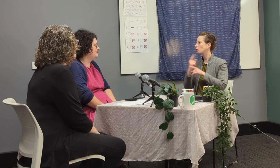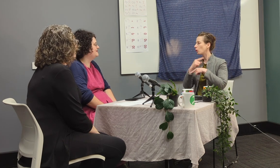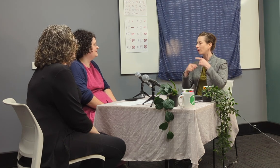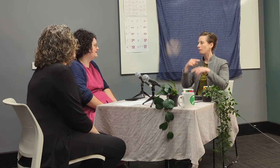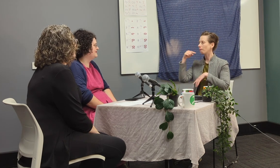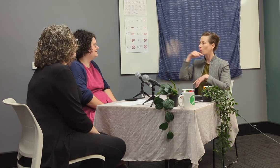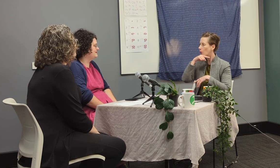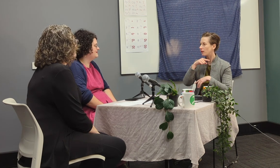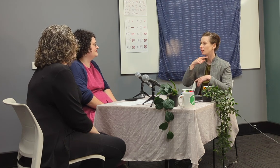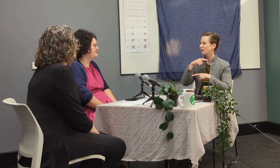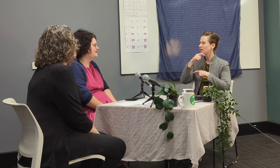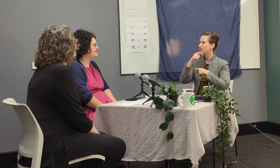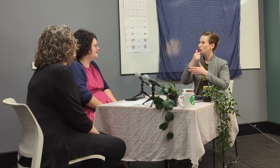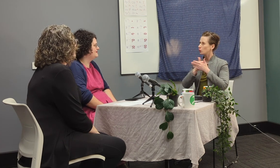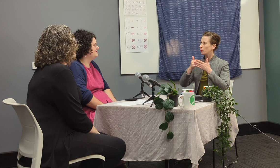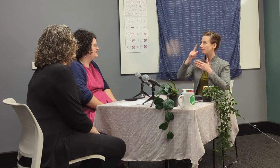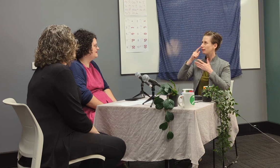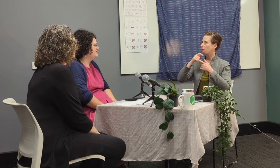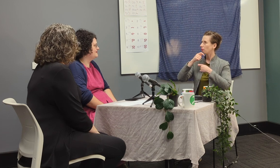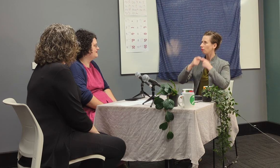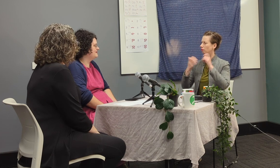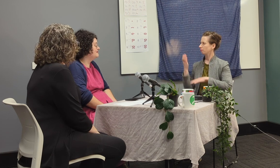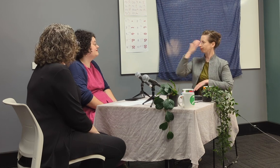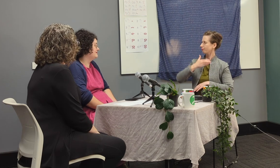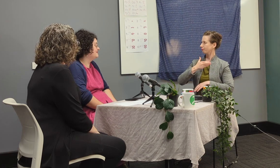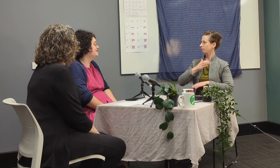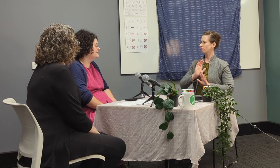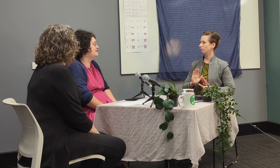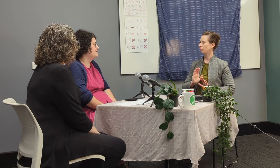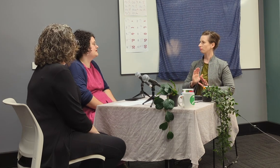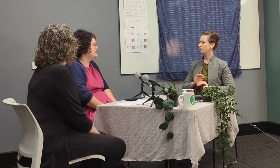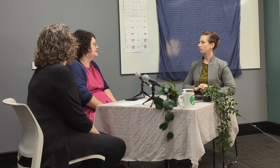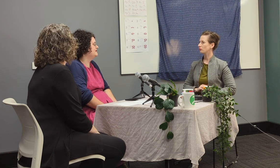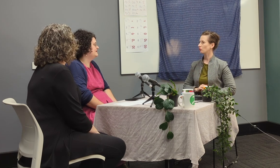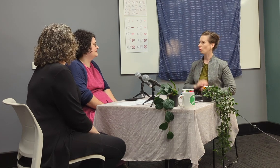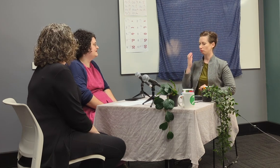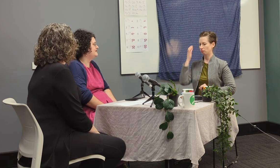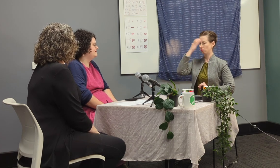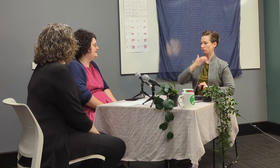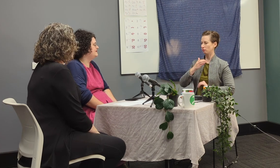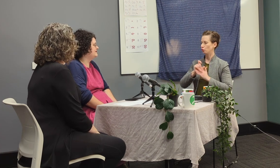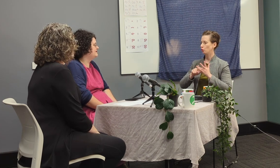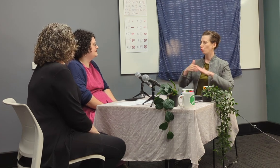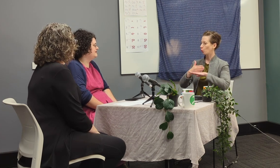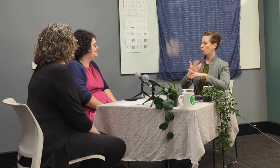And then if you’re talking about the boy again throughout the story, then you would just enact the boy.